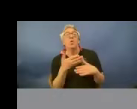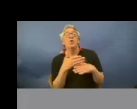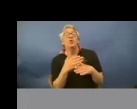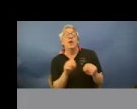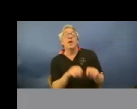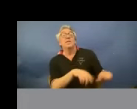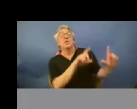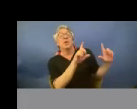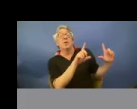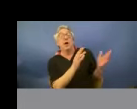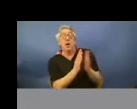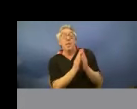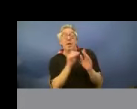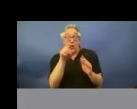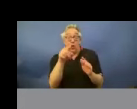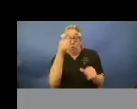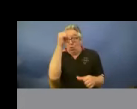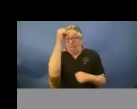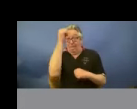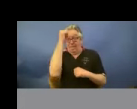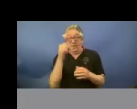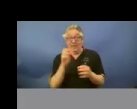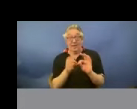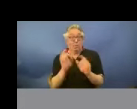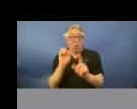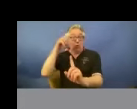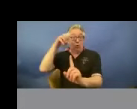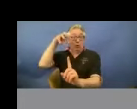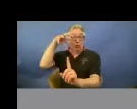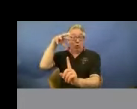Before closing, I would like to share a website, so for this background interpretation, so